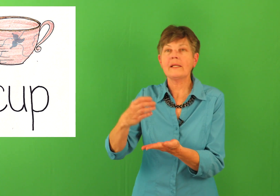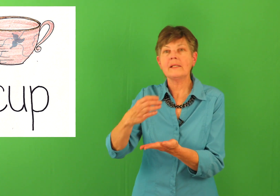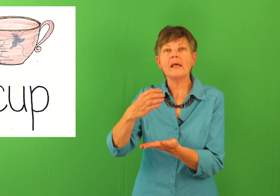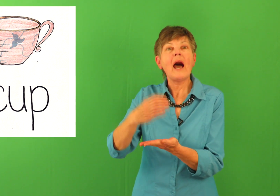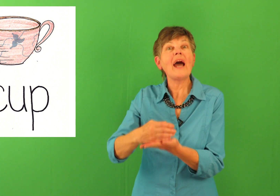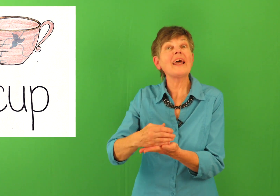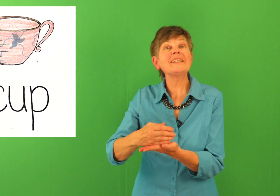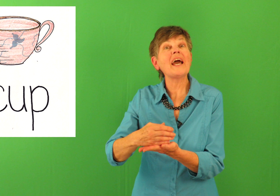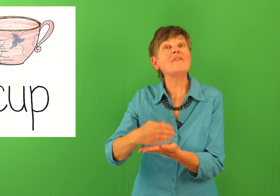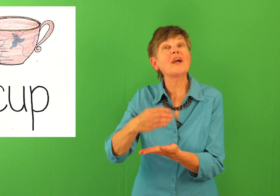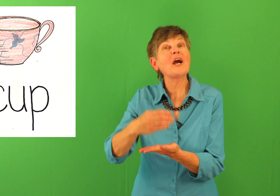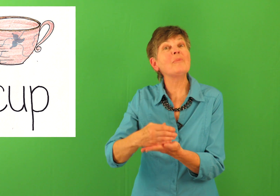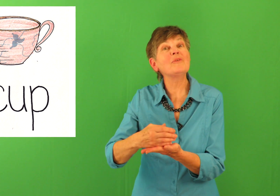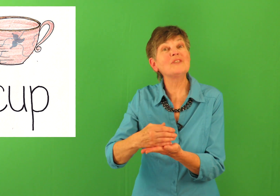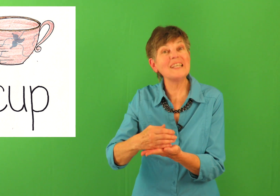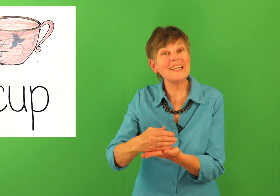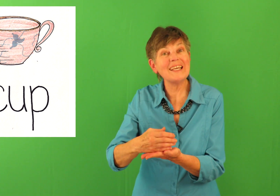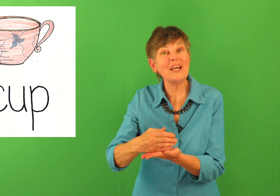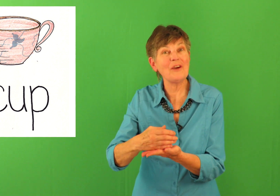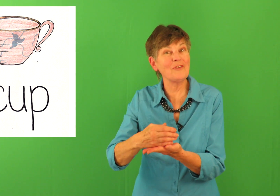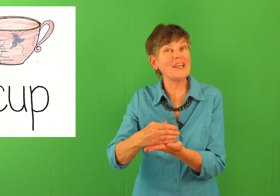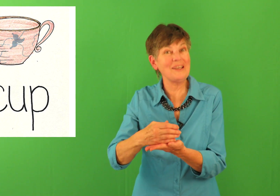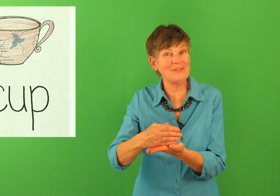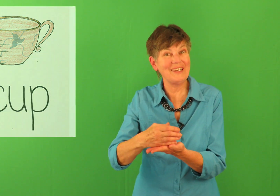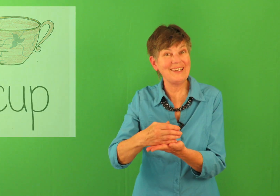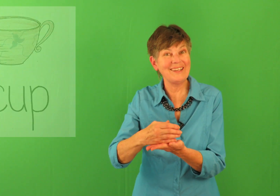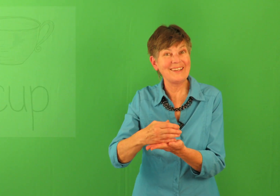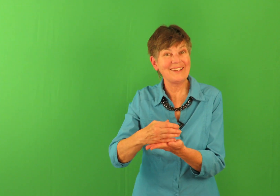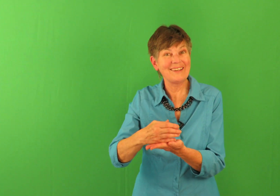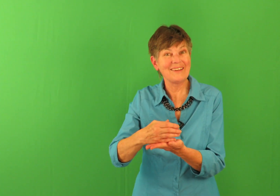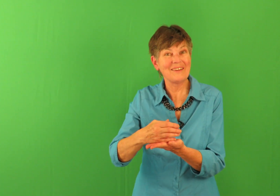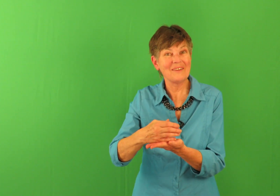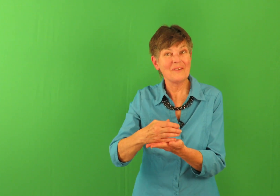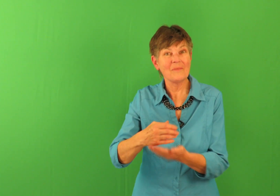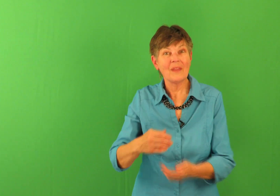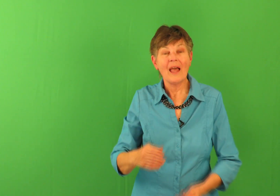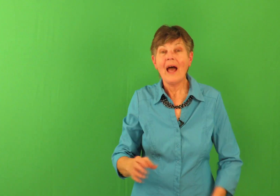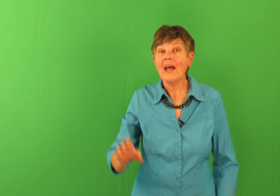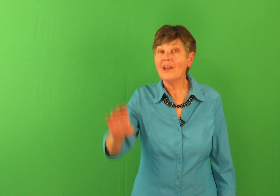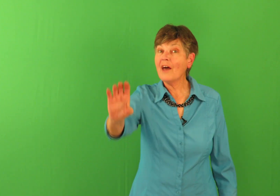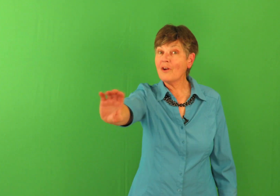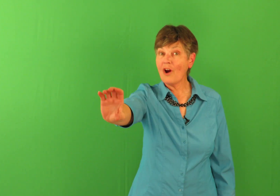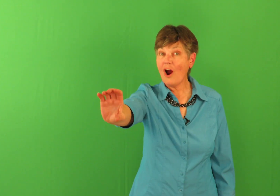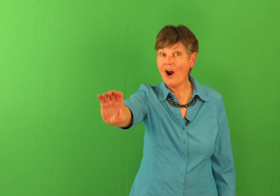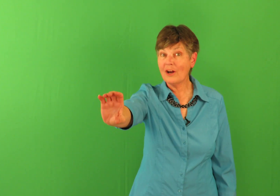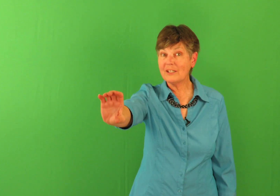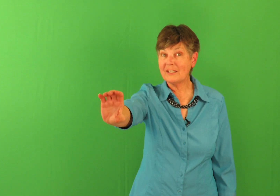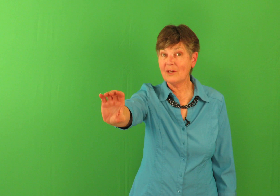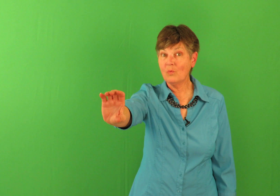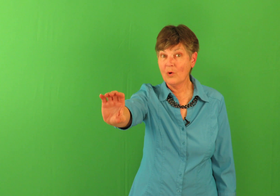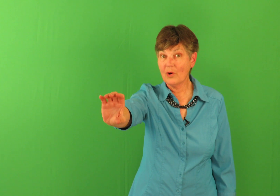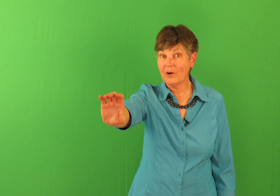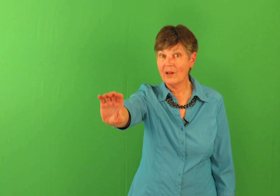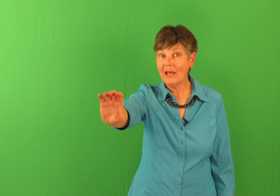sentence I like to have a cup of tea every evening another hard C word is